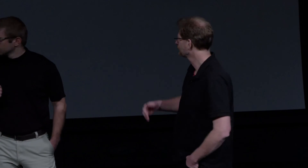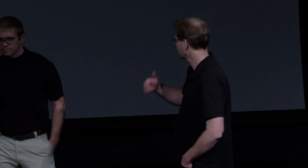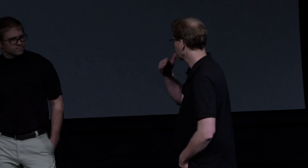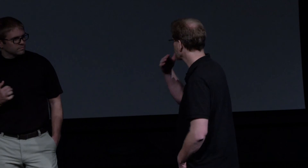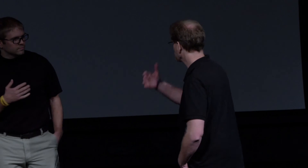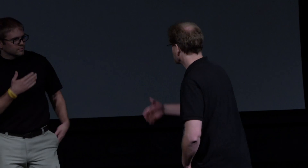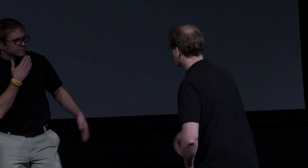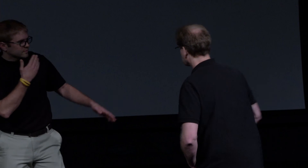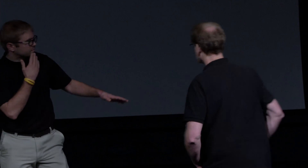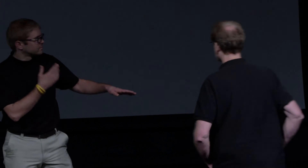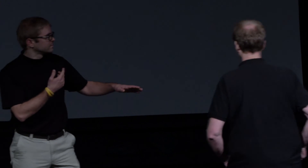Thank you.